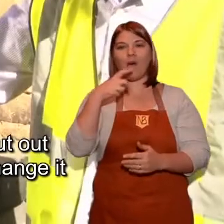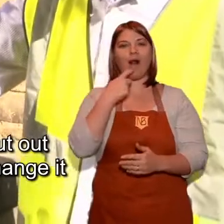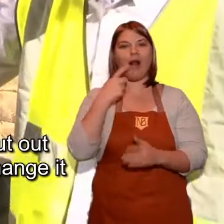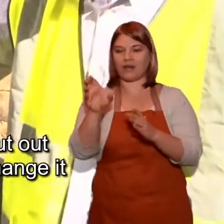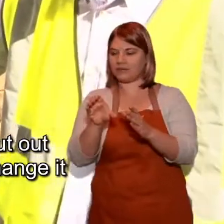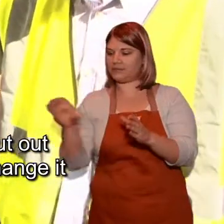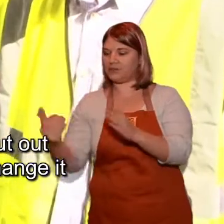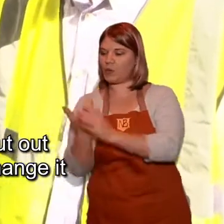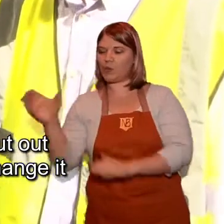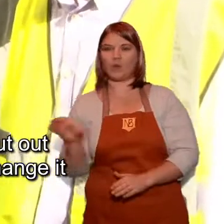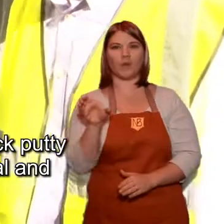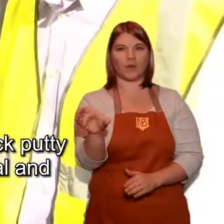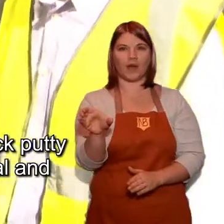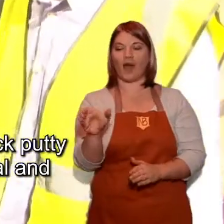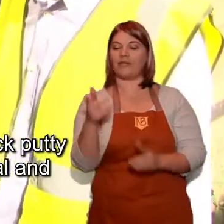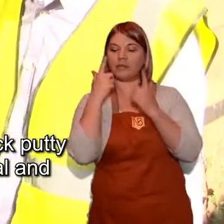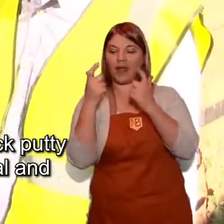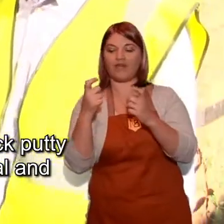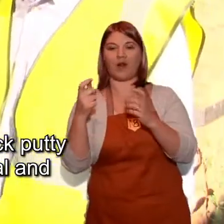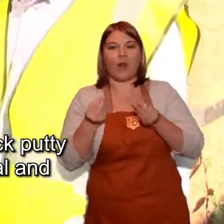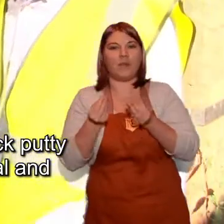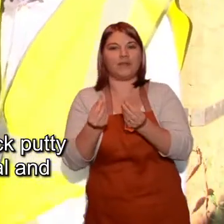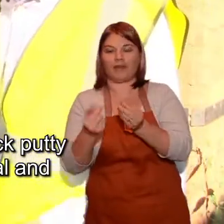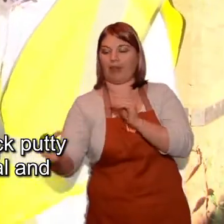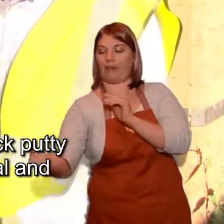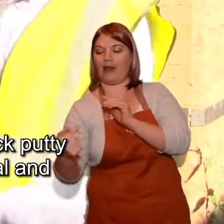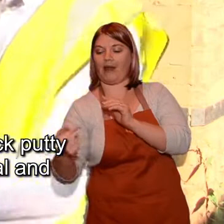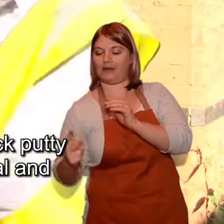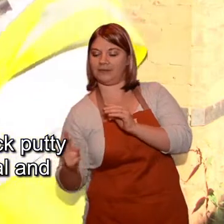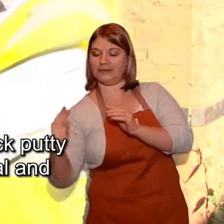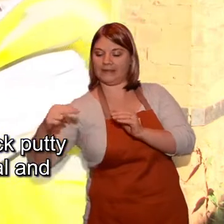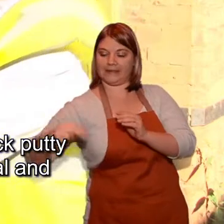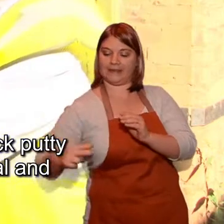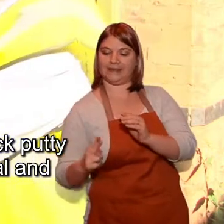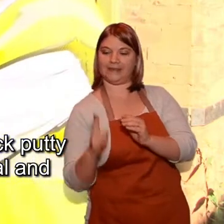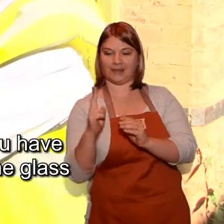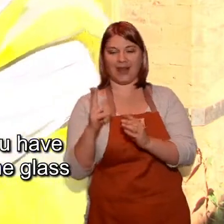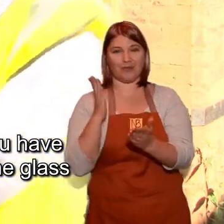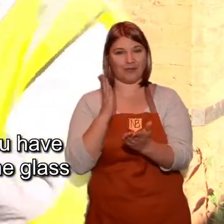Careful cutting out of the putty on the back is essential. By hand tools. And then the rebate sizes are so small,